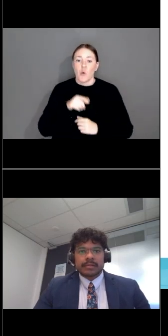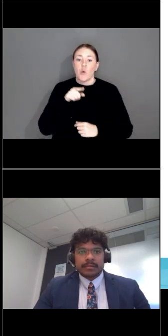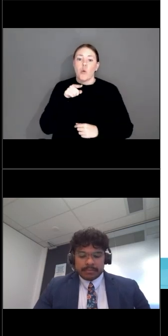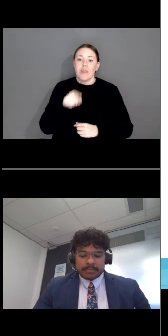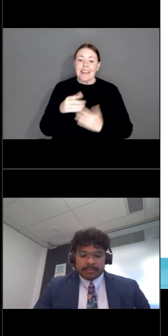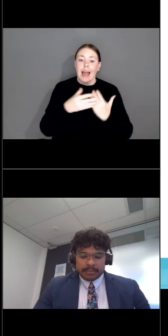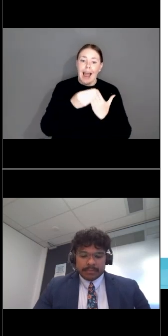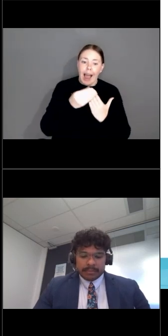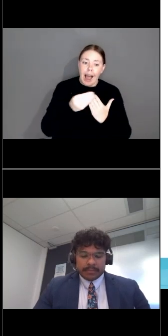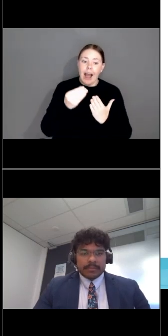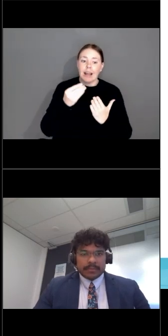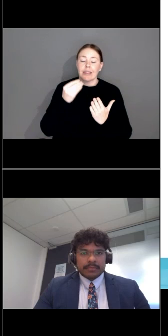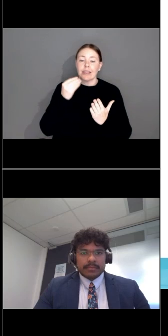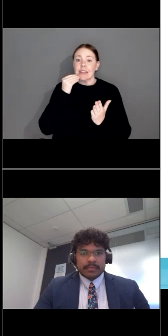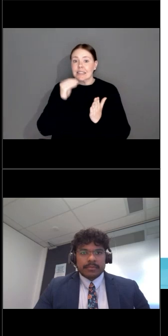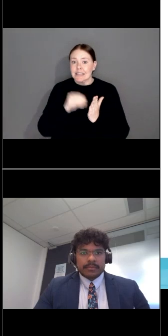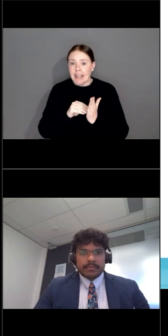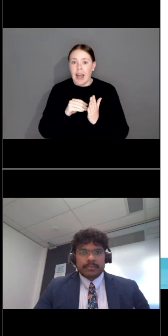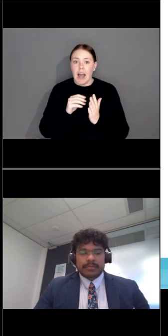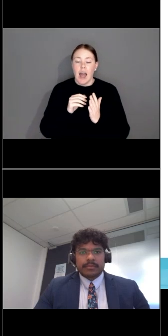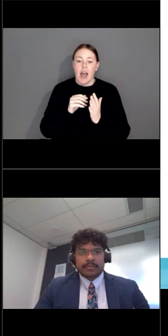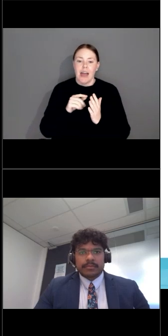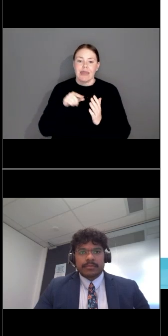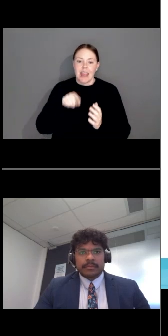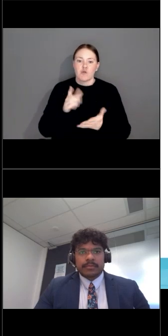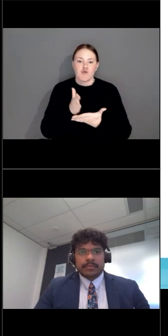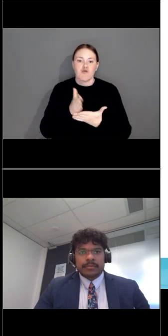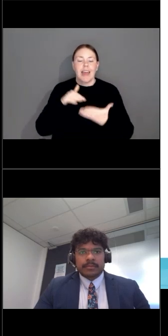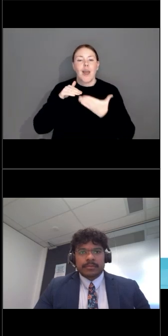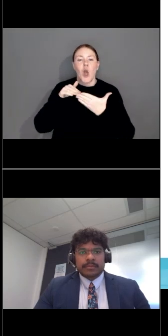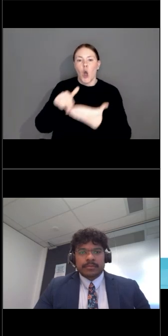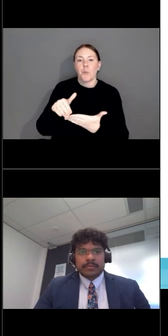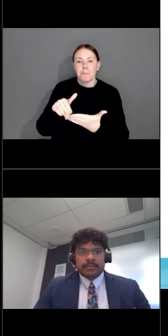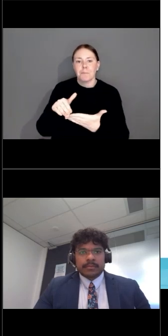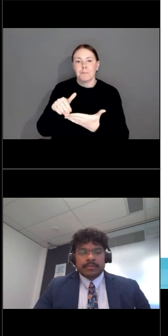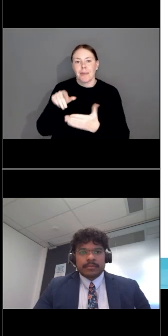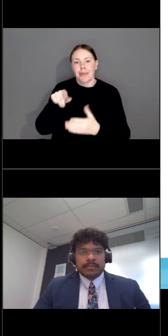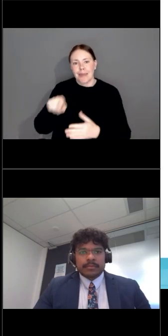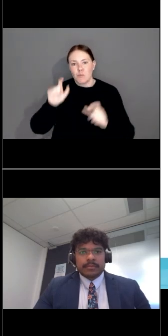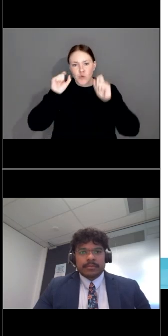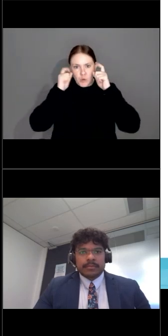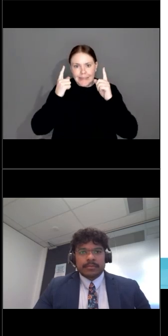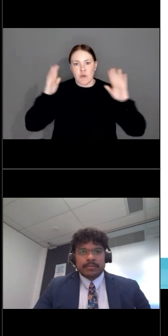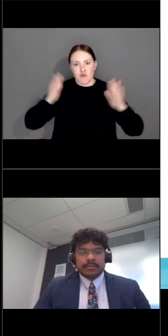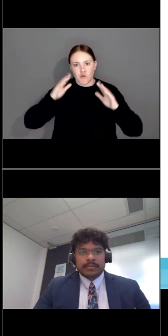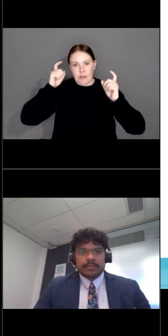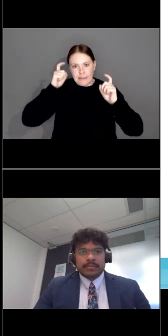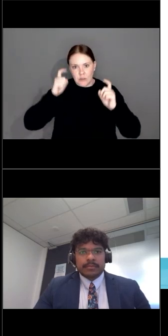simple terms it's really helpful yeah and and that it I think also what you're saying too Courtney is